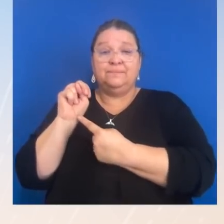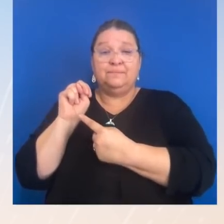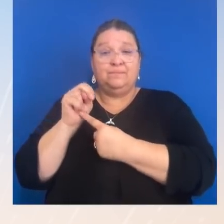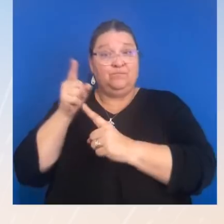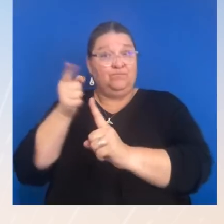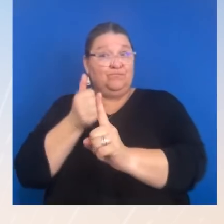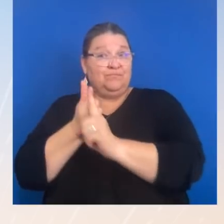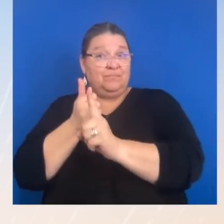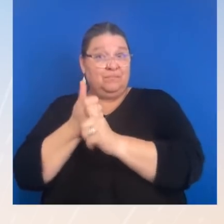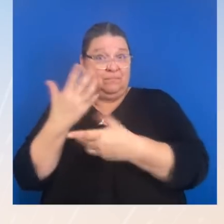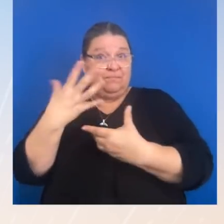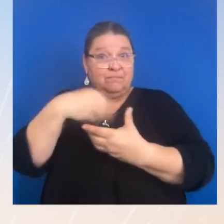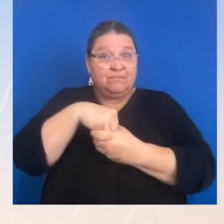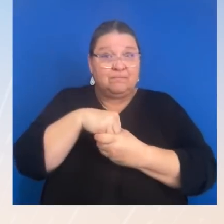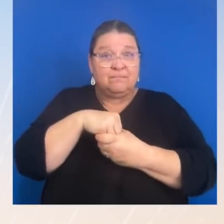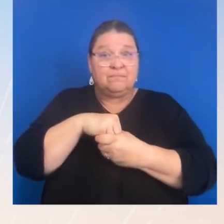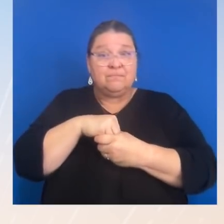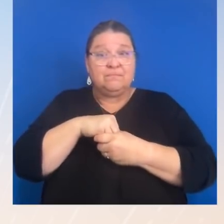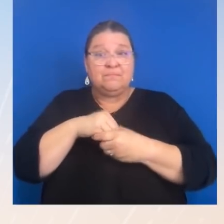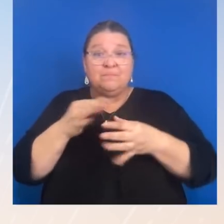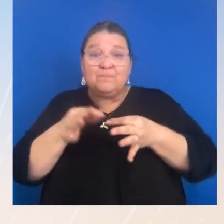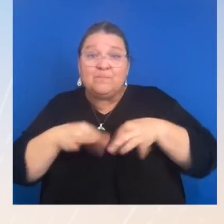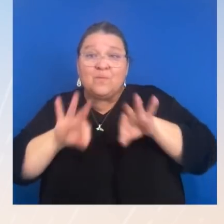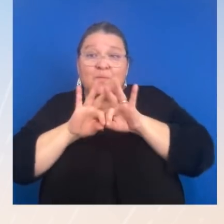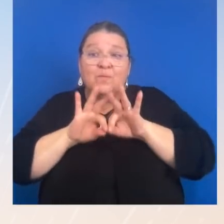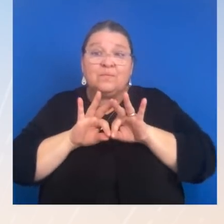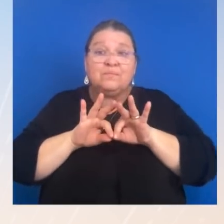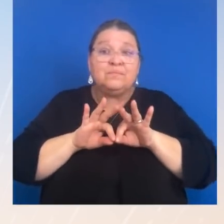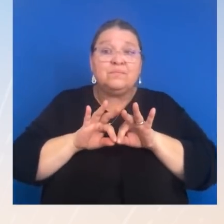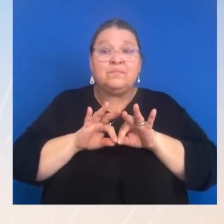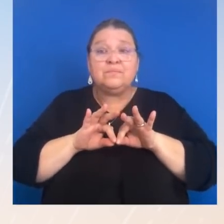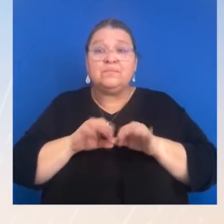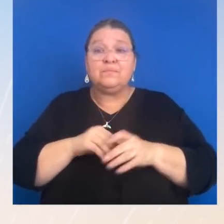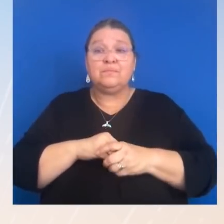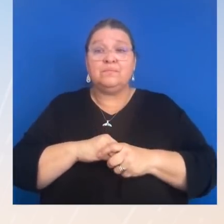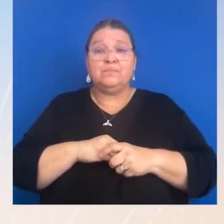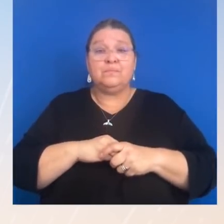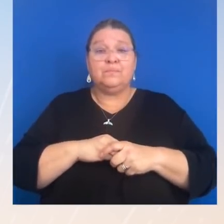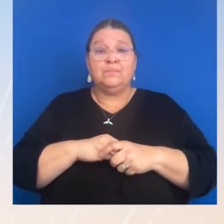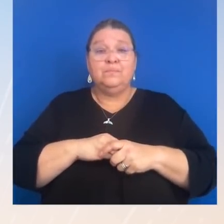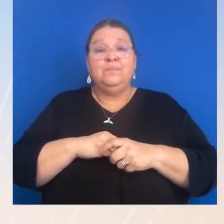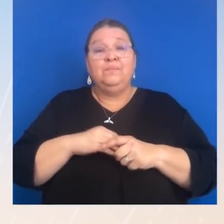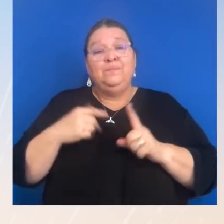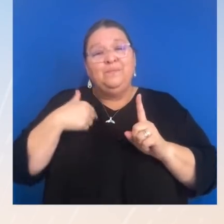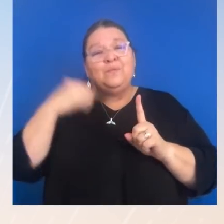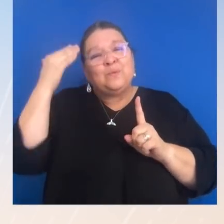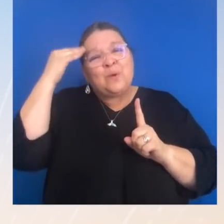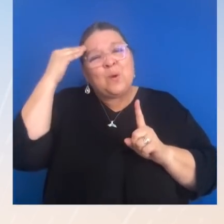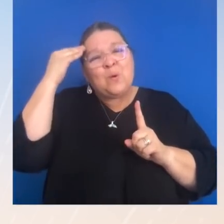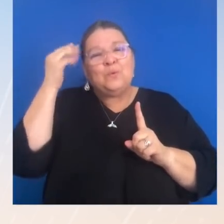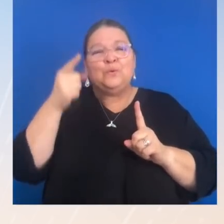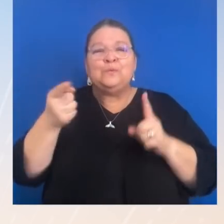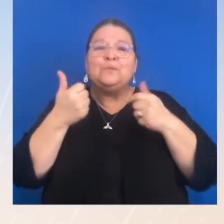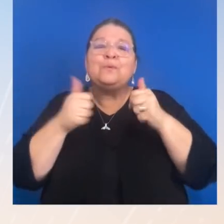Ms. Psaki: I know you gave a little bit of a preview of what I might say there but, one, we don't have any change in our approach or policy here.